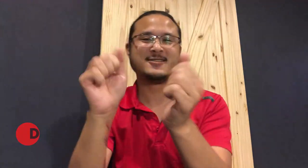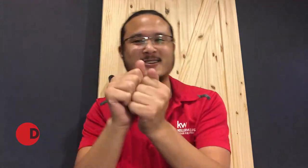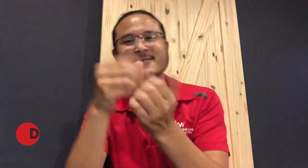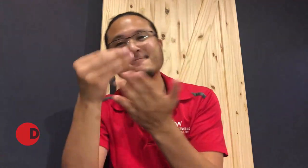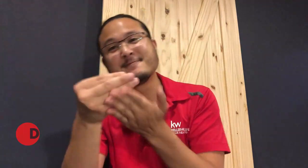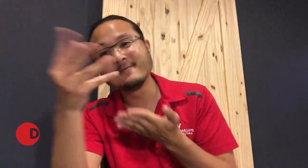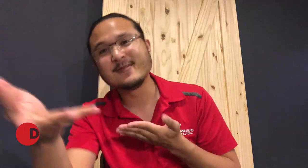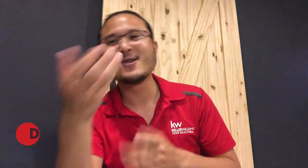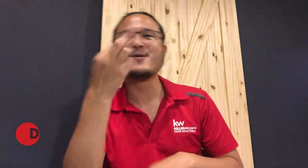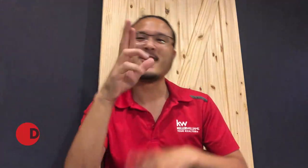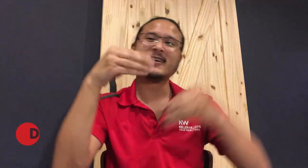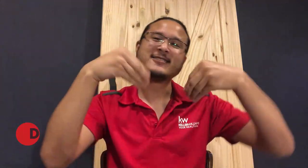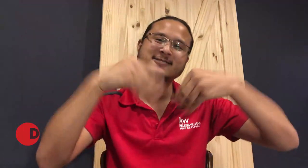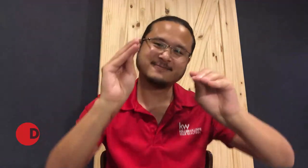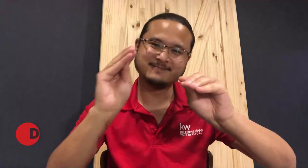purchase, or in selling.